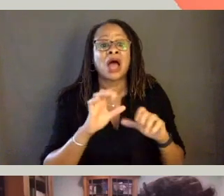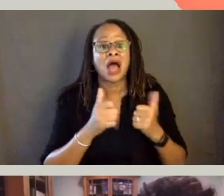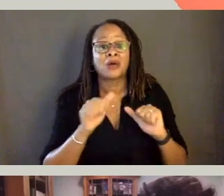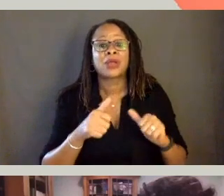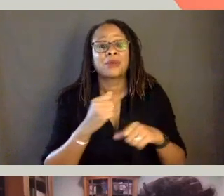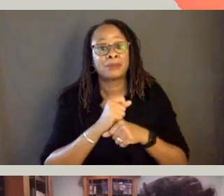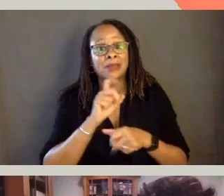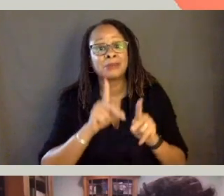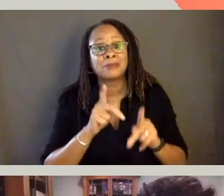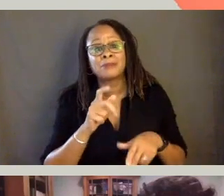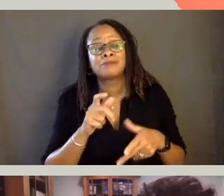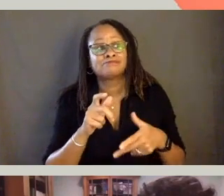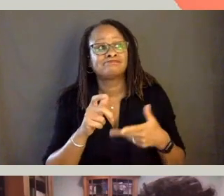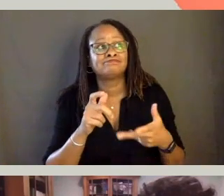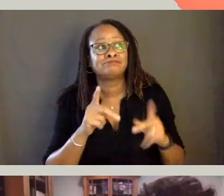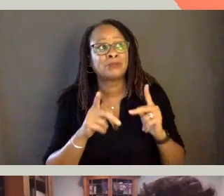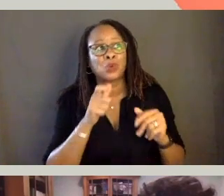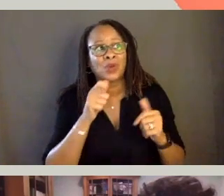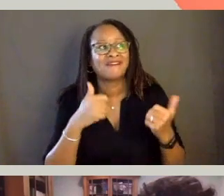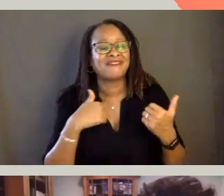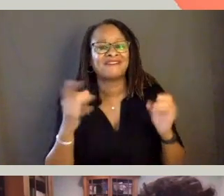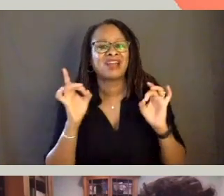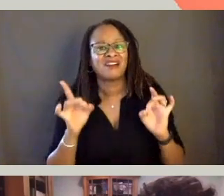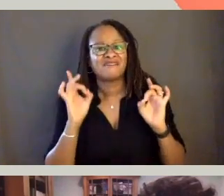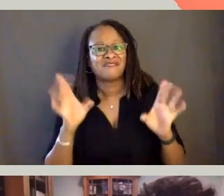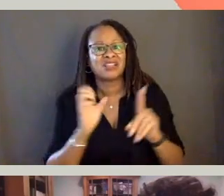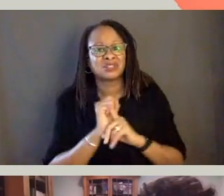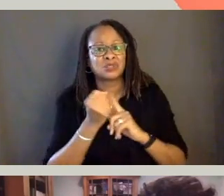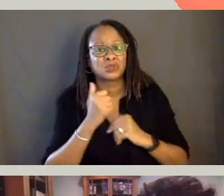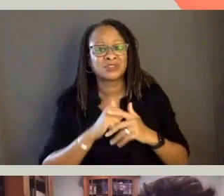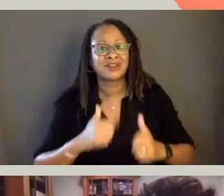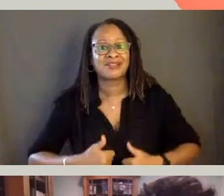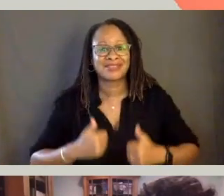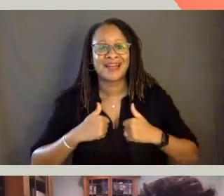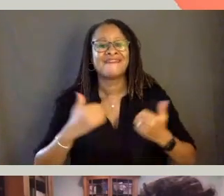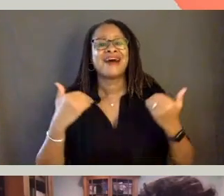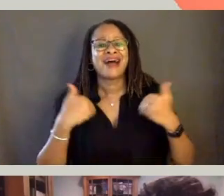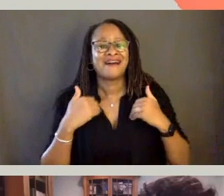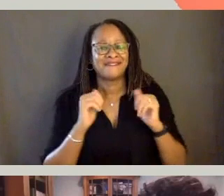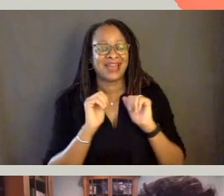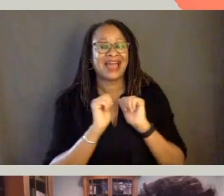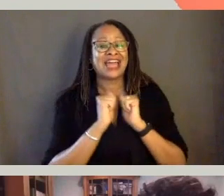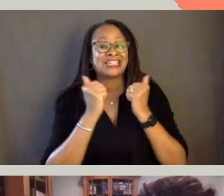who have very volatile situations in their lives have agency in how the stories are told?